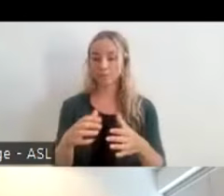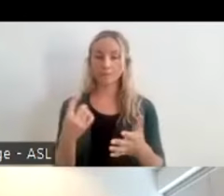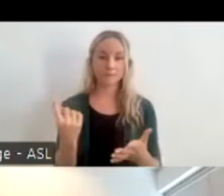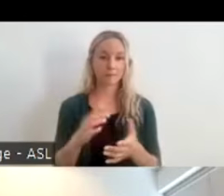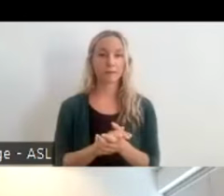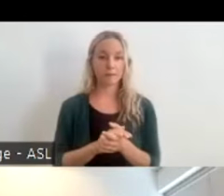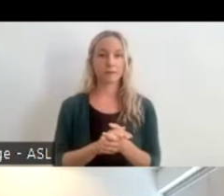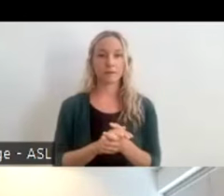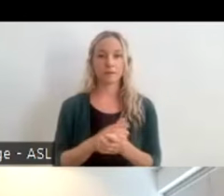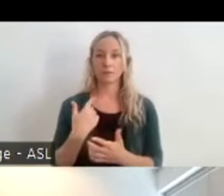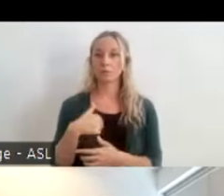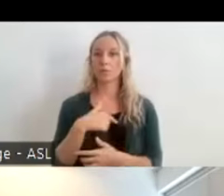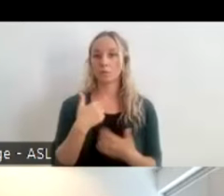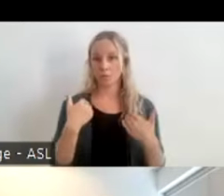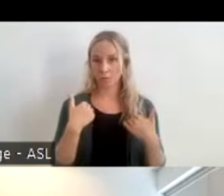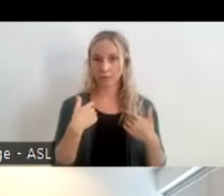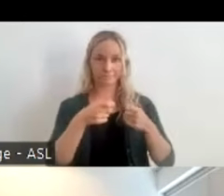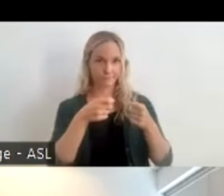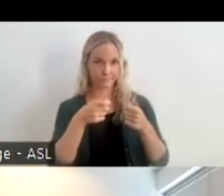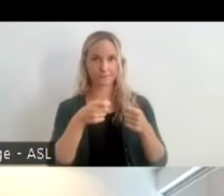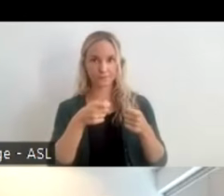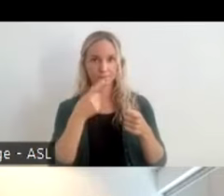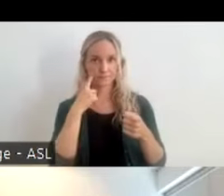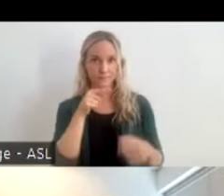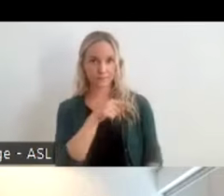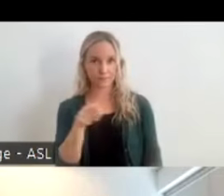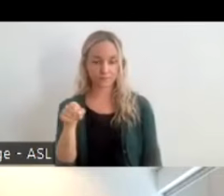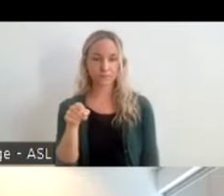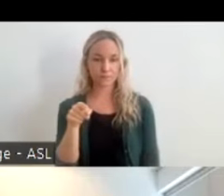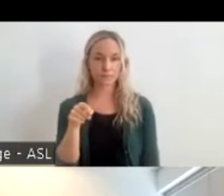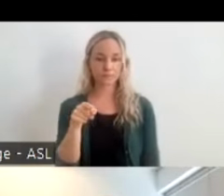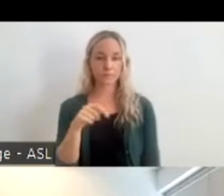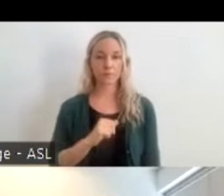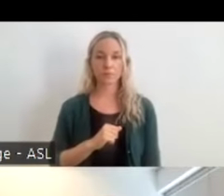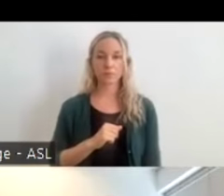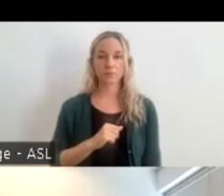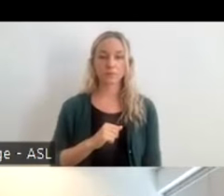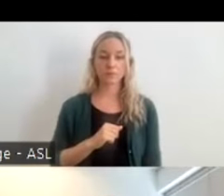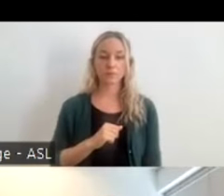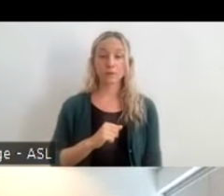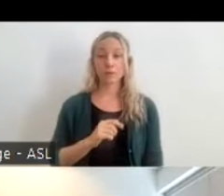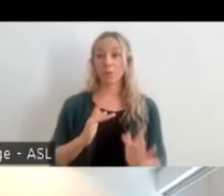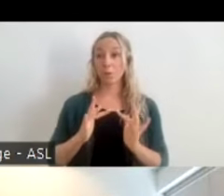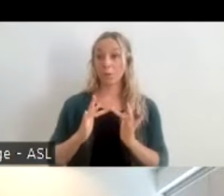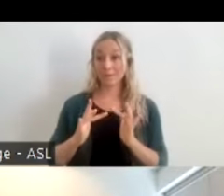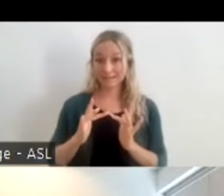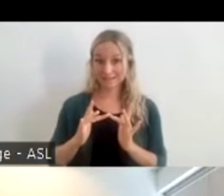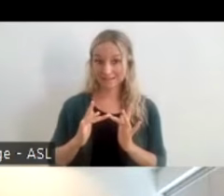bold faced here on the slide because that's been a little bit of an area that's been developing, whether or not a